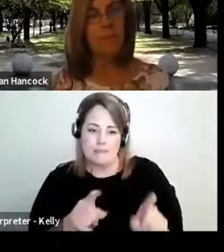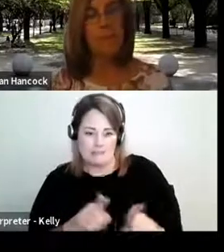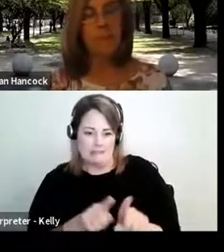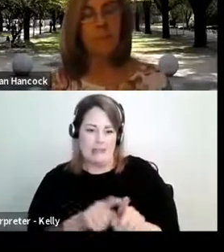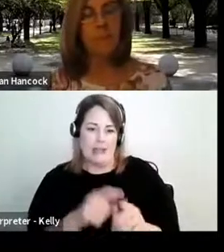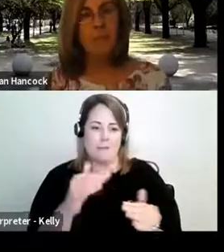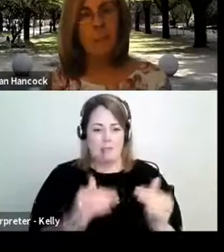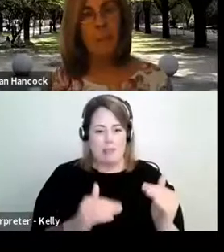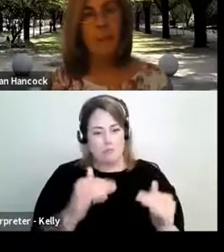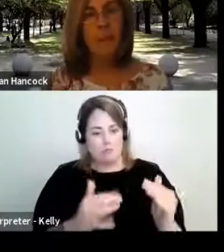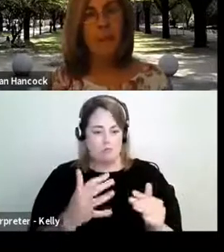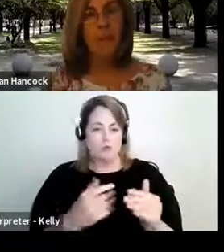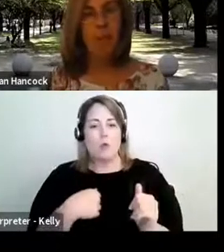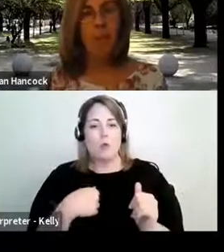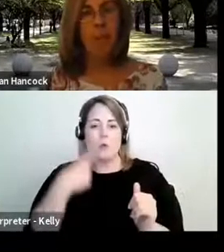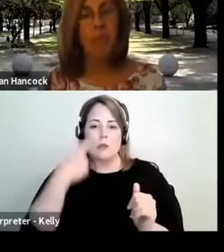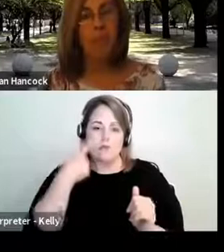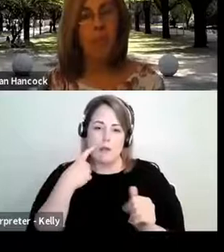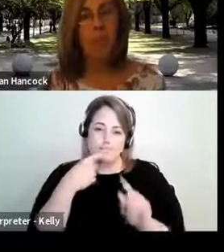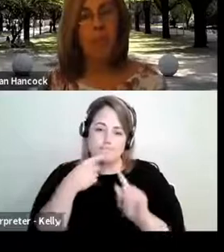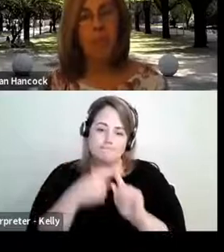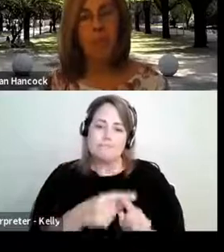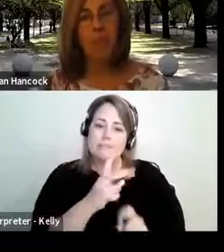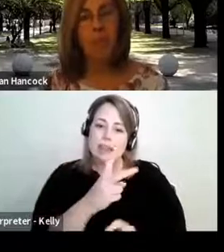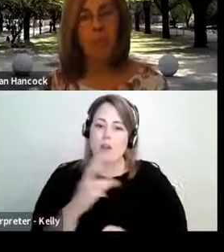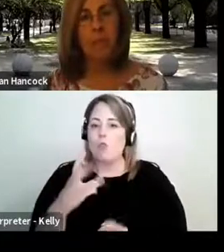So we tend to target second and third-year students, so we hope to have them for a